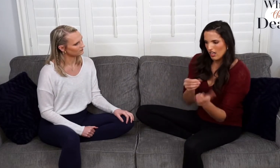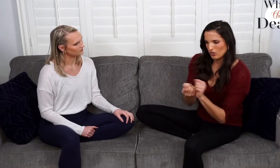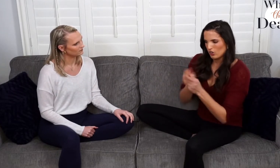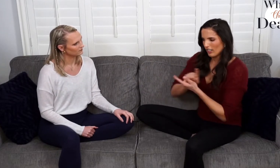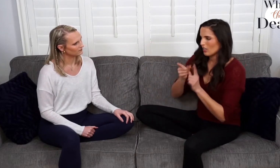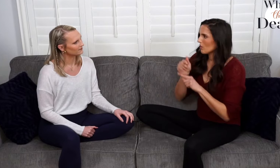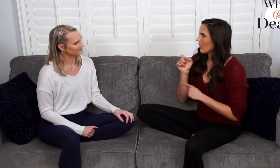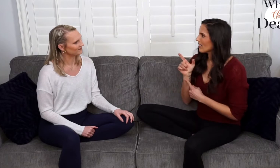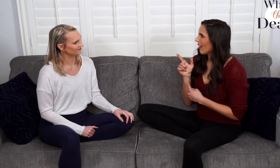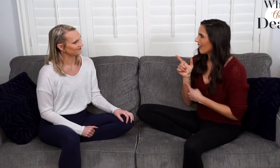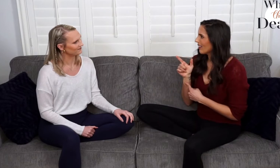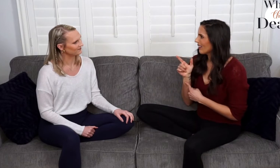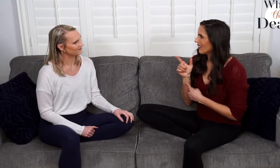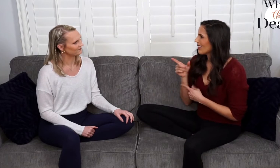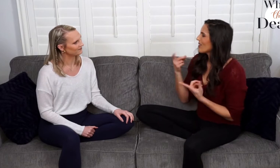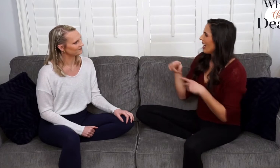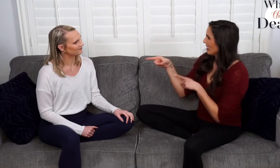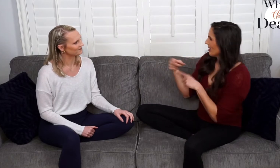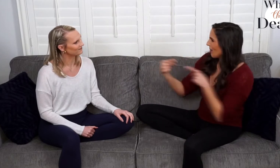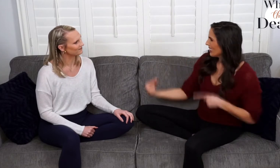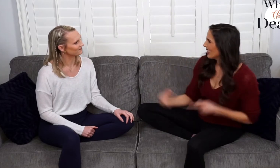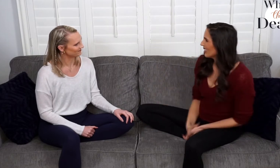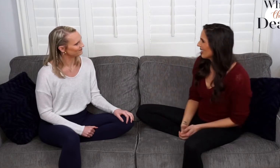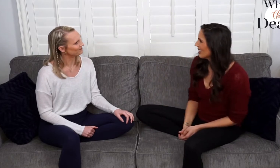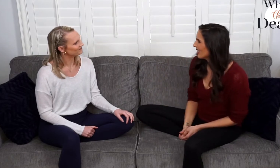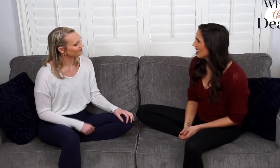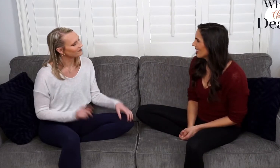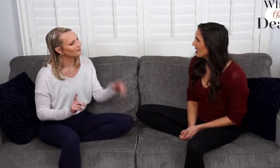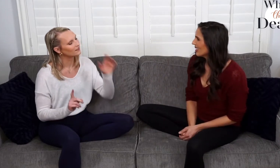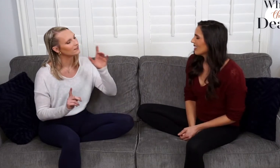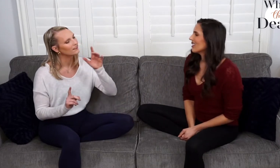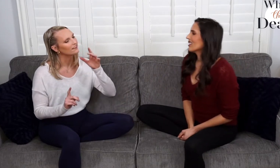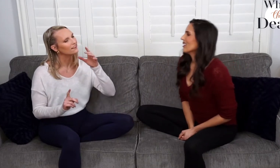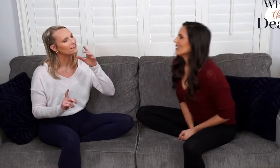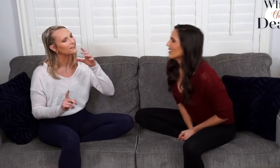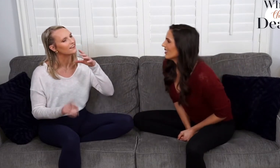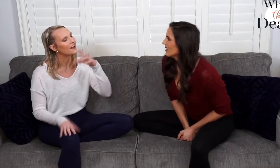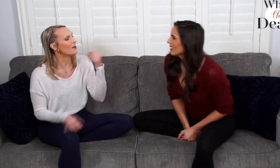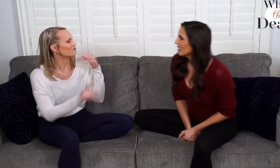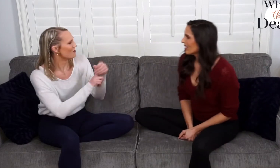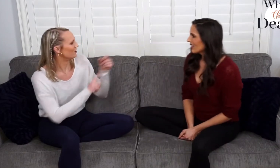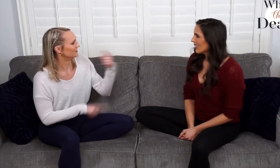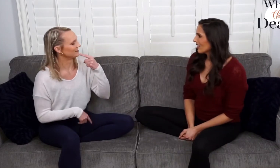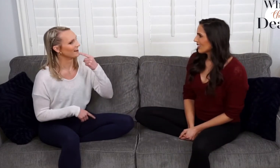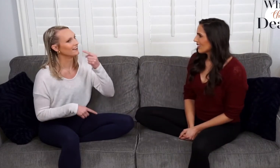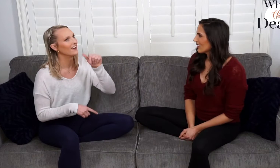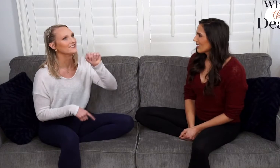read in English and Translate to ASL, while you are the complete opposite. - And I caught you saying